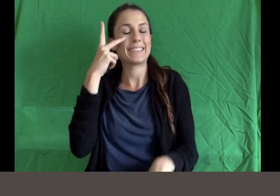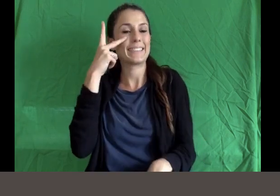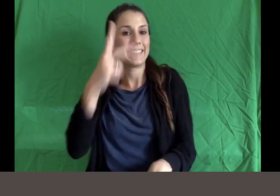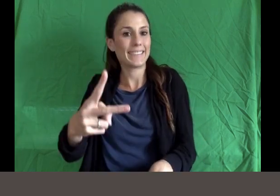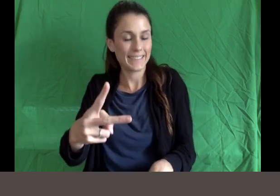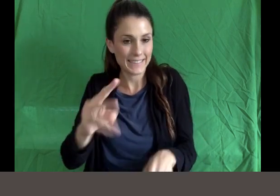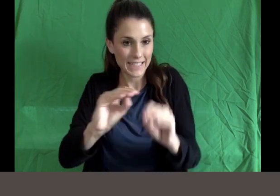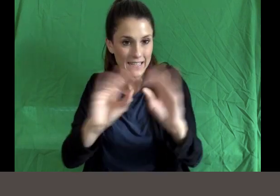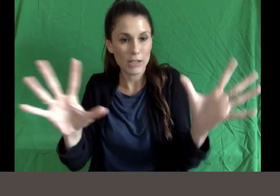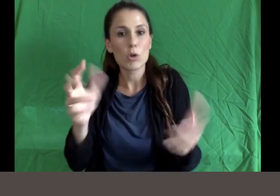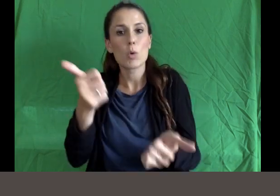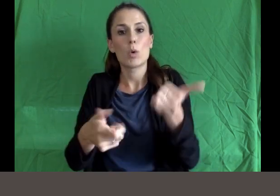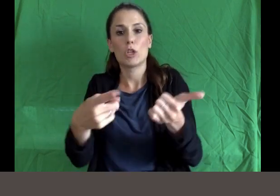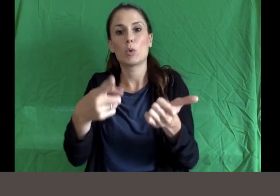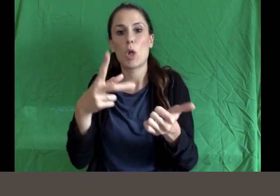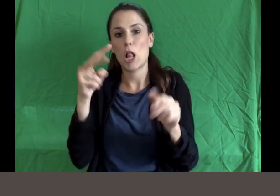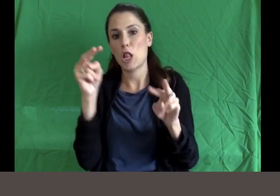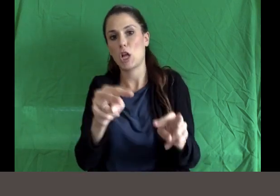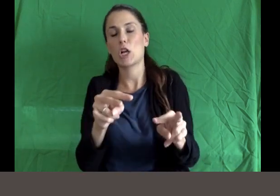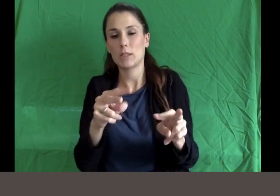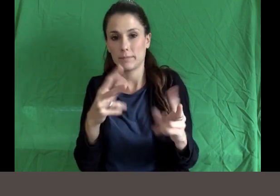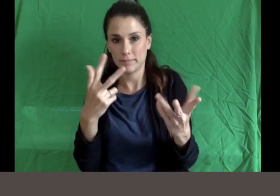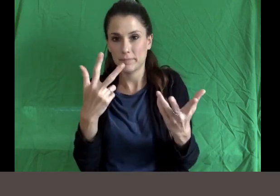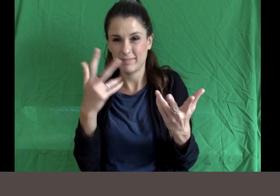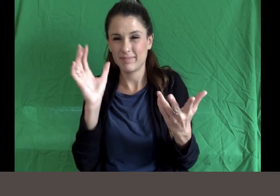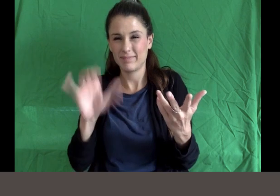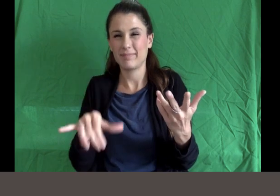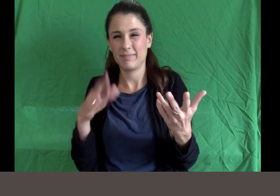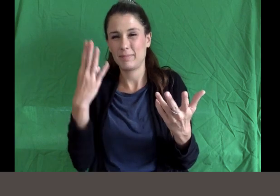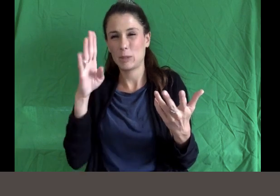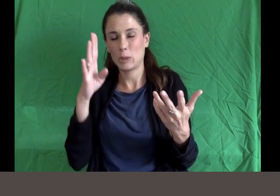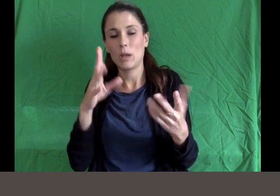one you're currently looking at that's highlighted in blue and then the average of that is highlighted